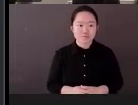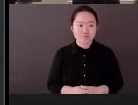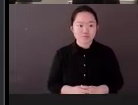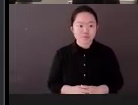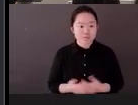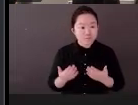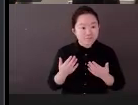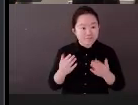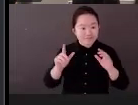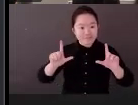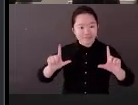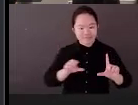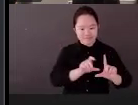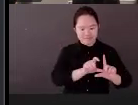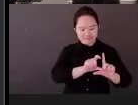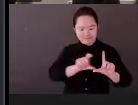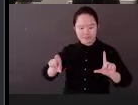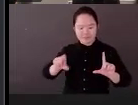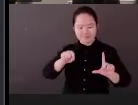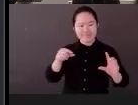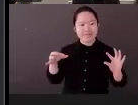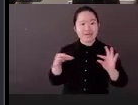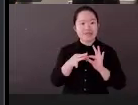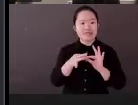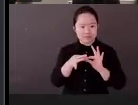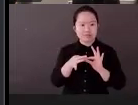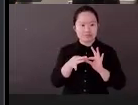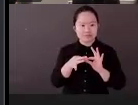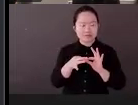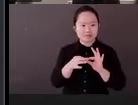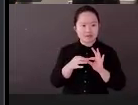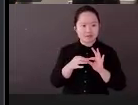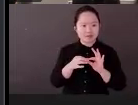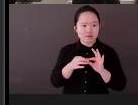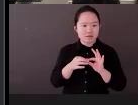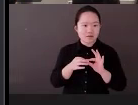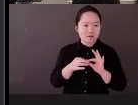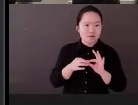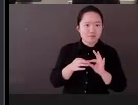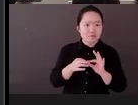page, may not have a label "readable by screen readers", it tells more about it.